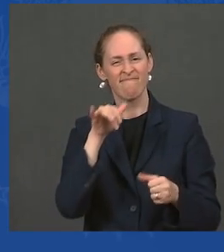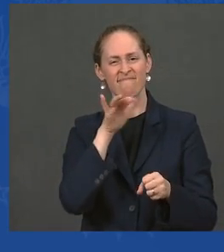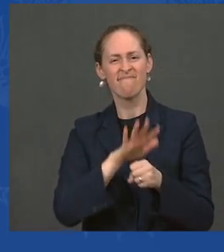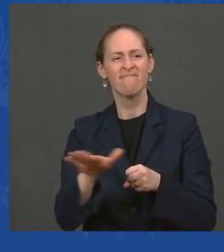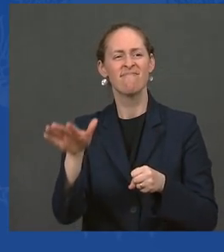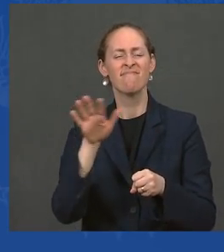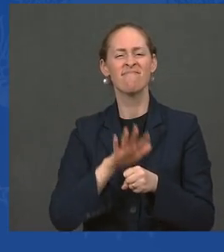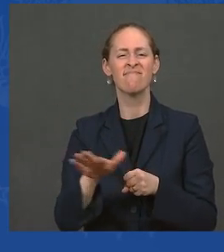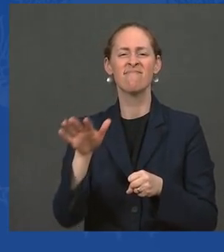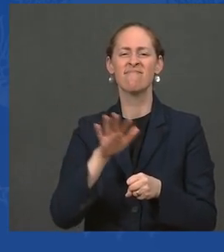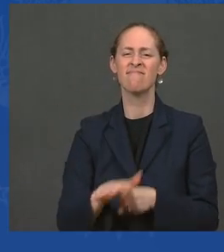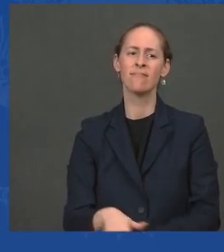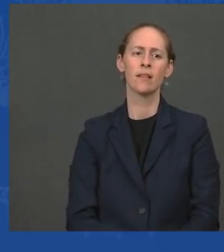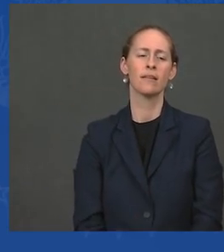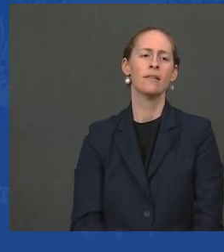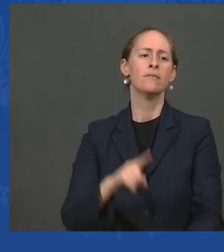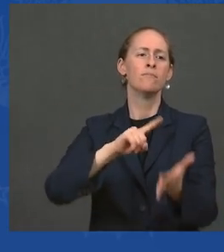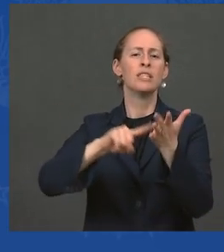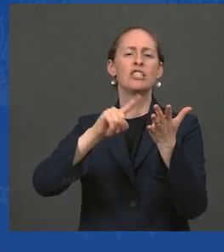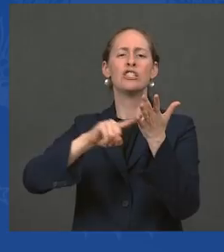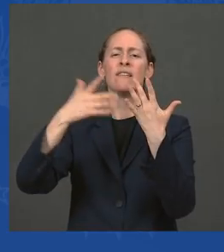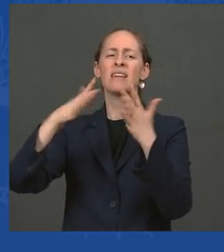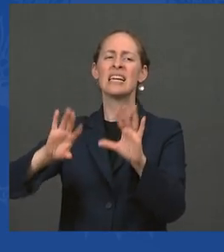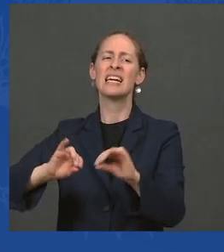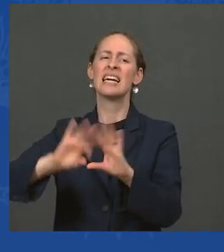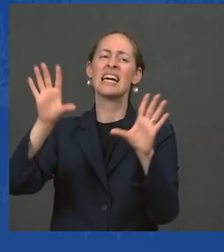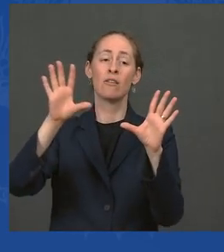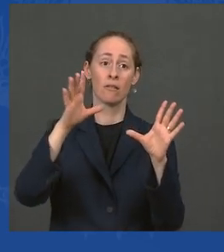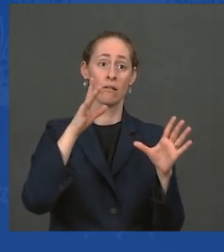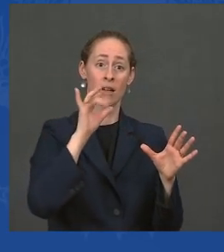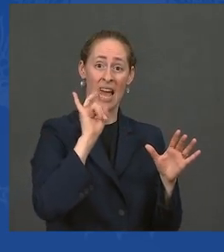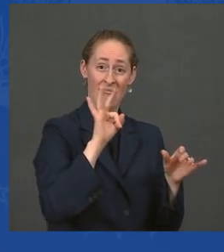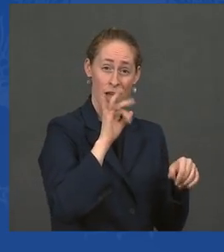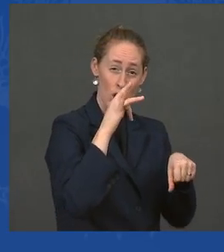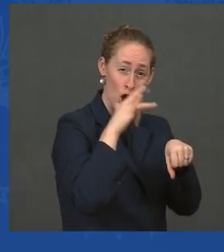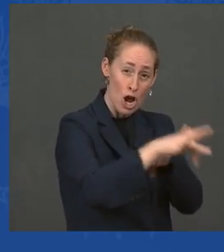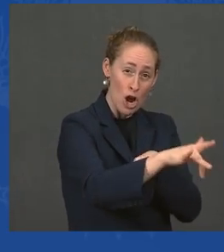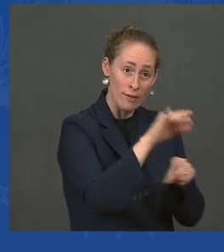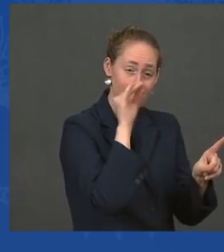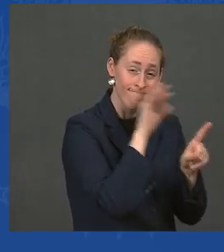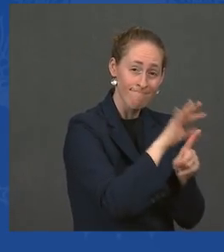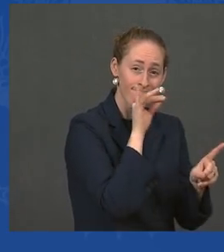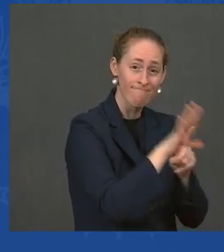that the earlier our children begin to learn, the better for themselves, their families, and for the nation.